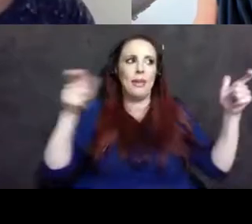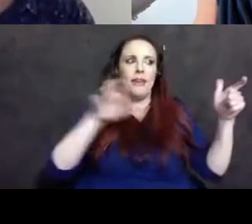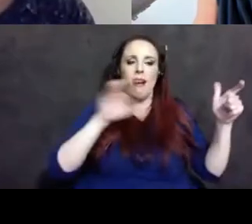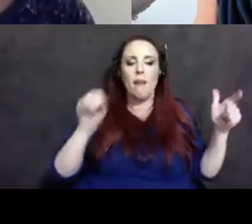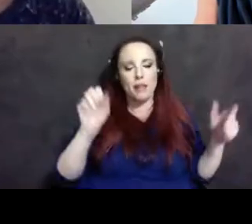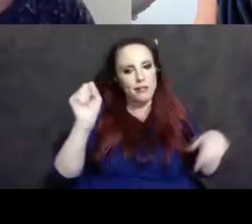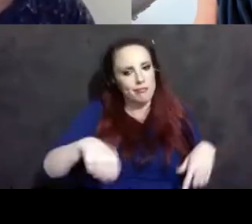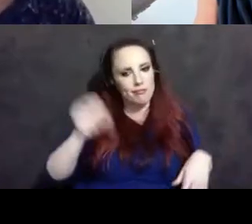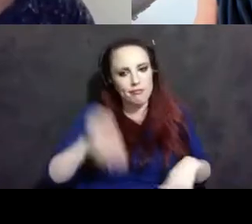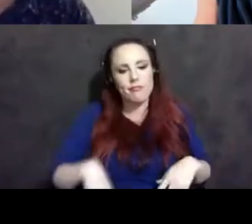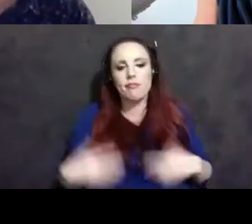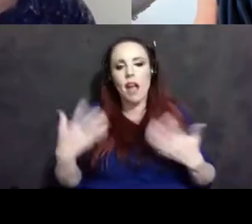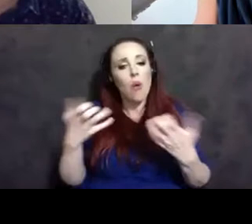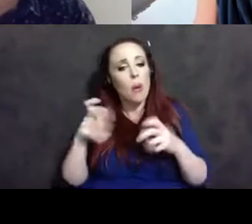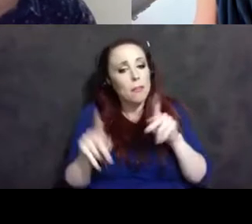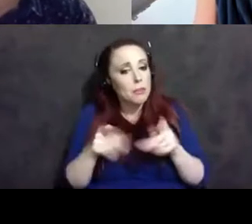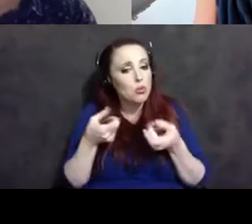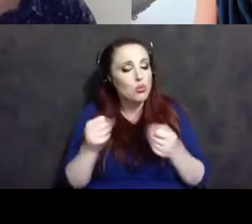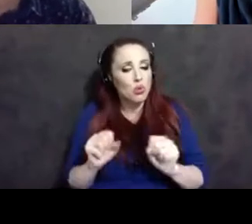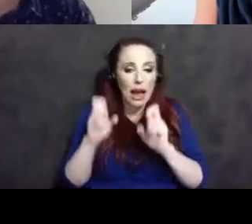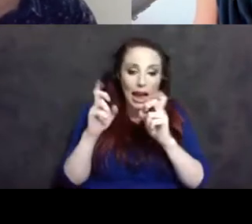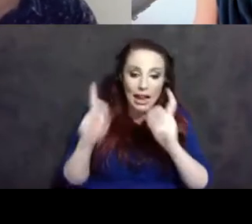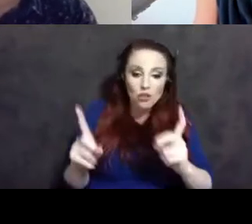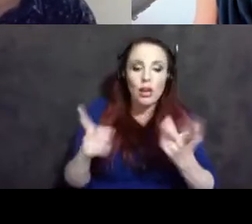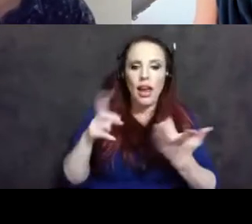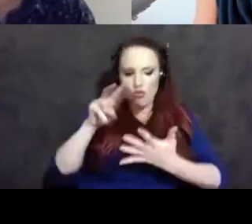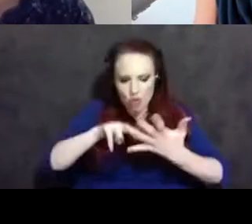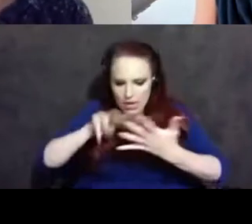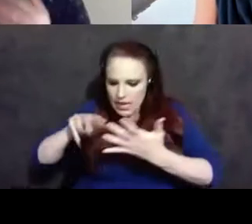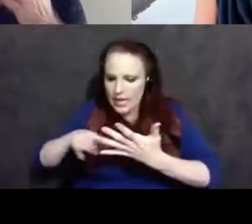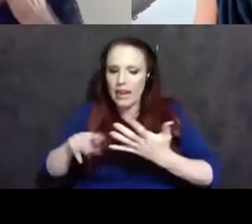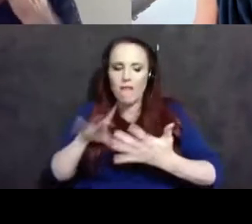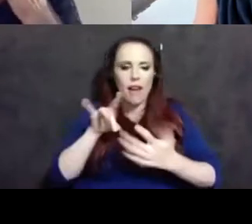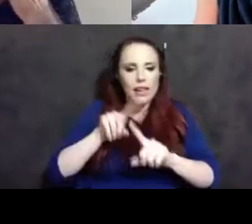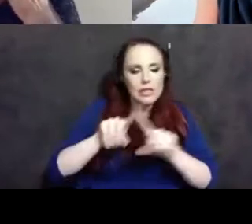I want people to try and educate and read stuff and find tactics.